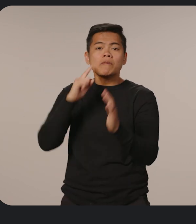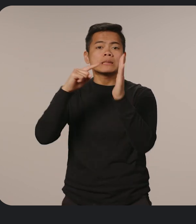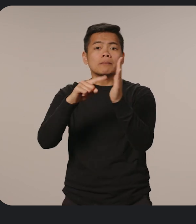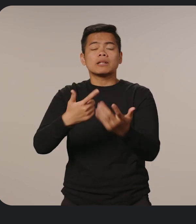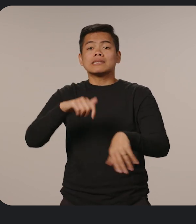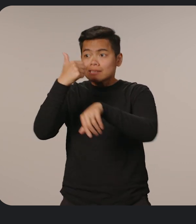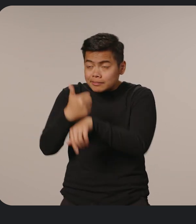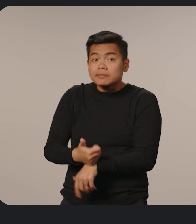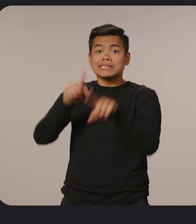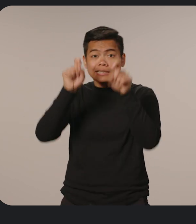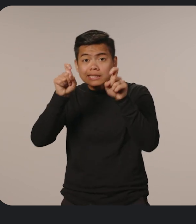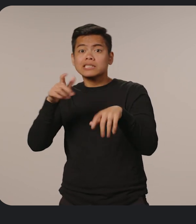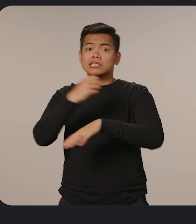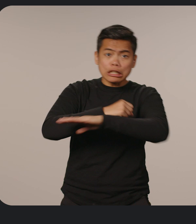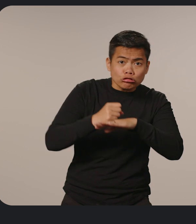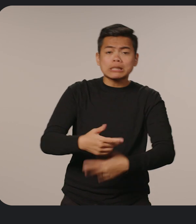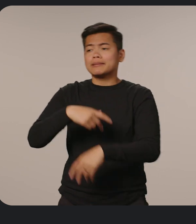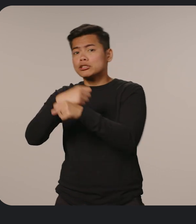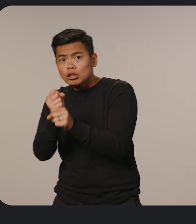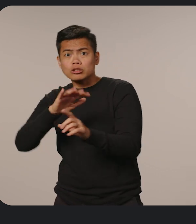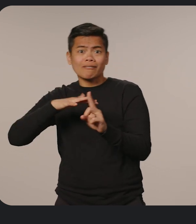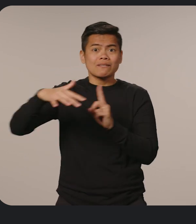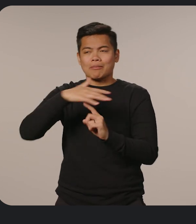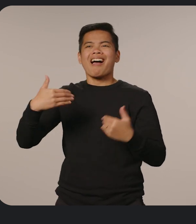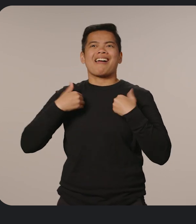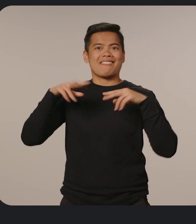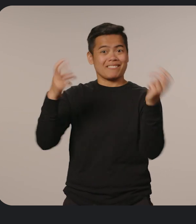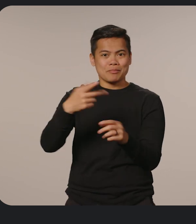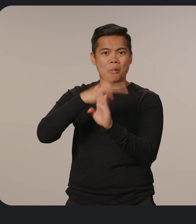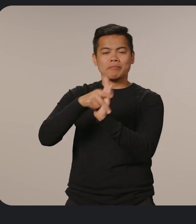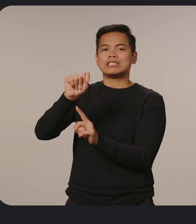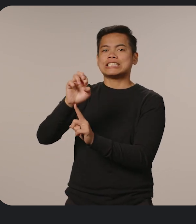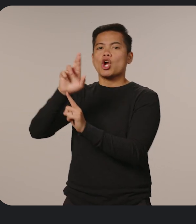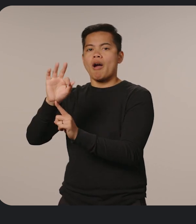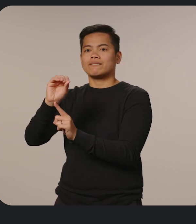and production environments this is where terraform comes in